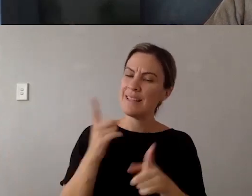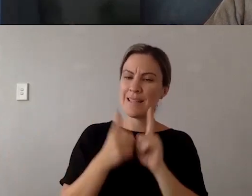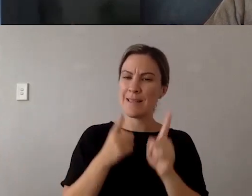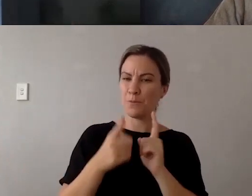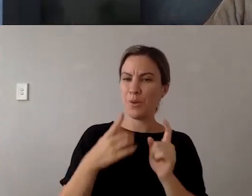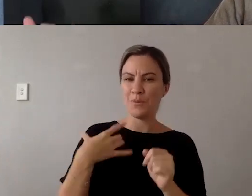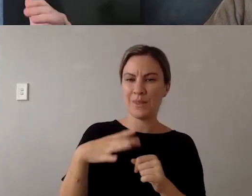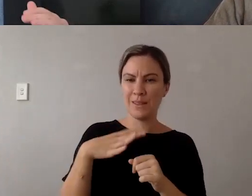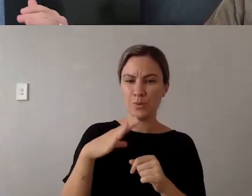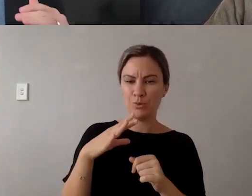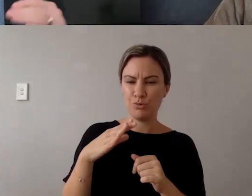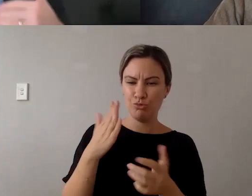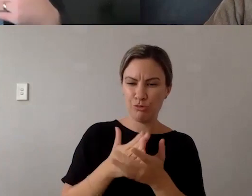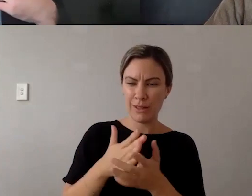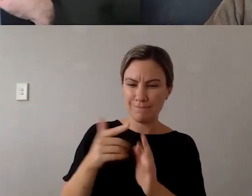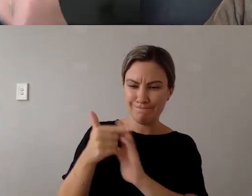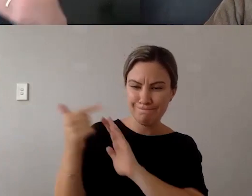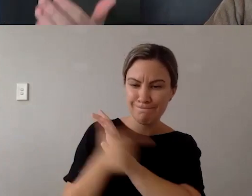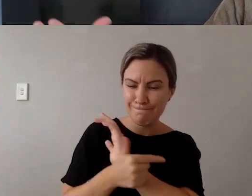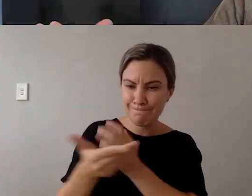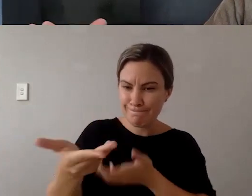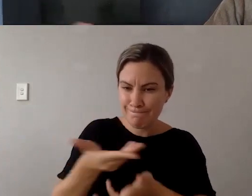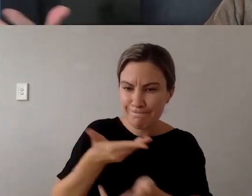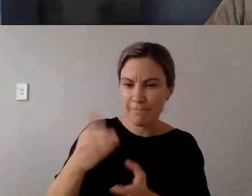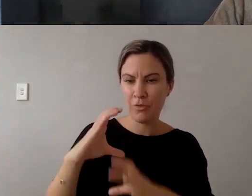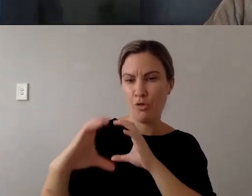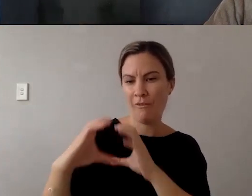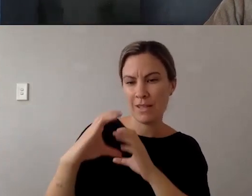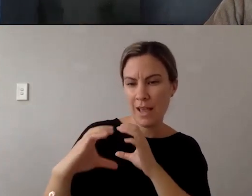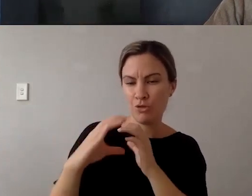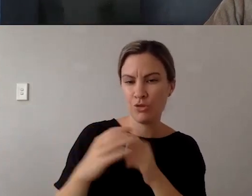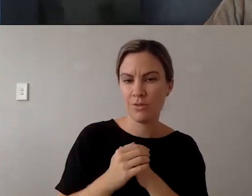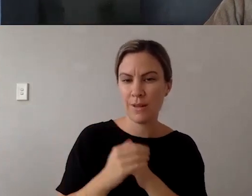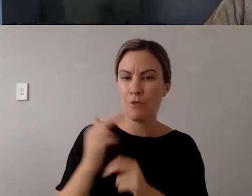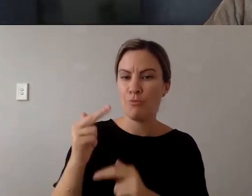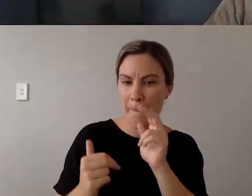understand what's going on, and then build on it from there. It might be